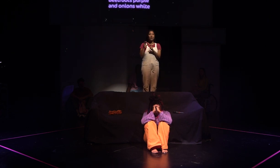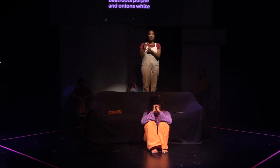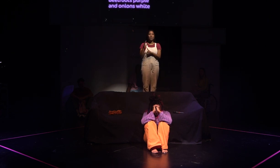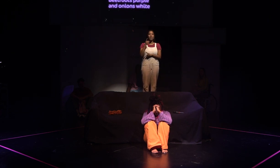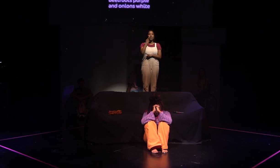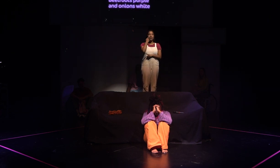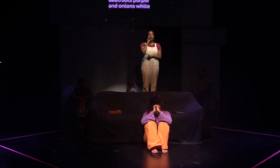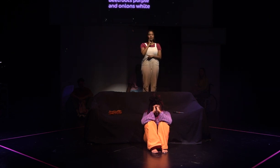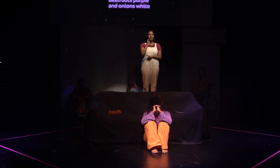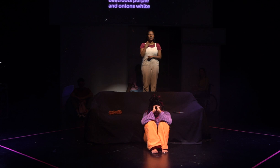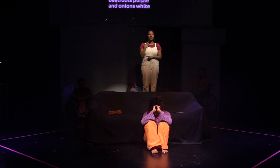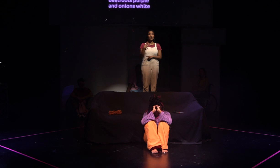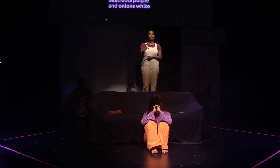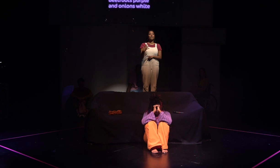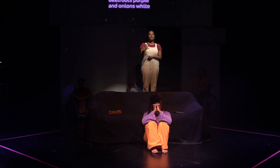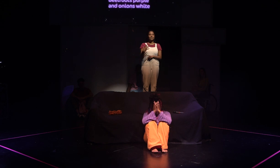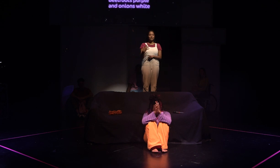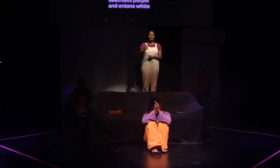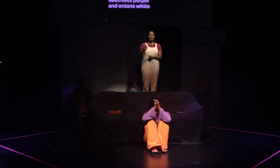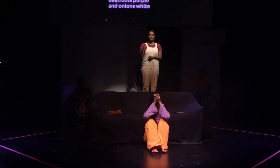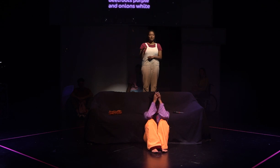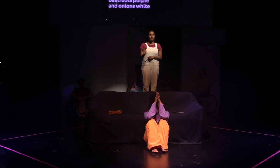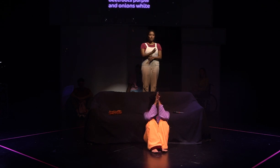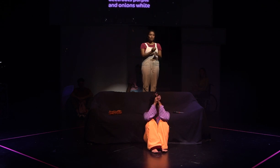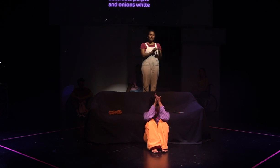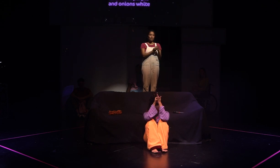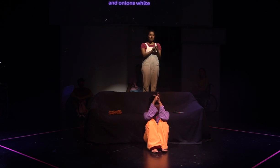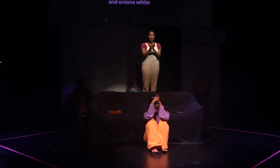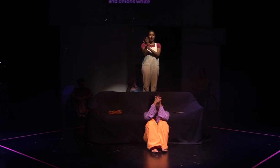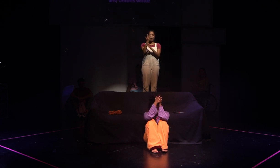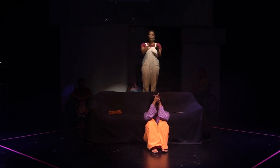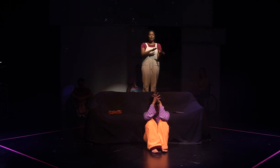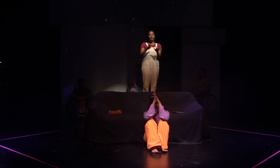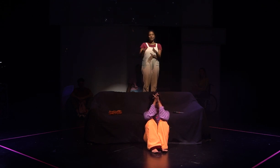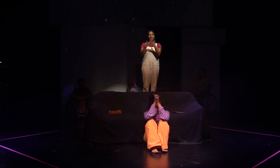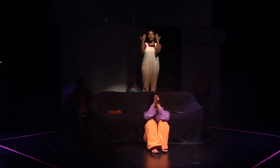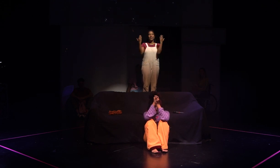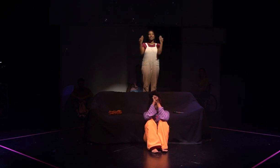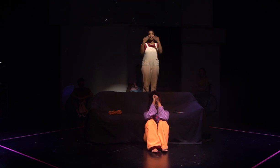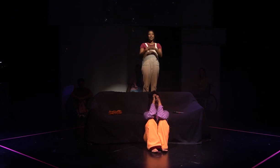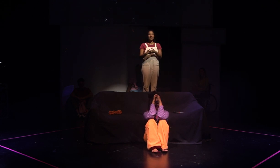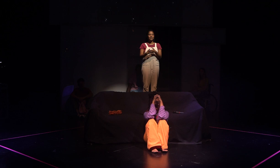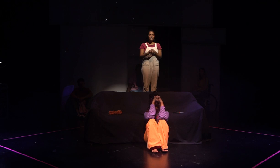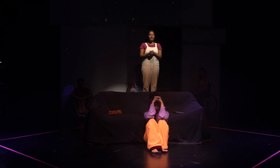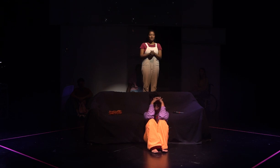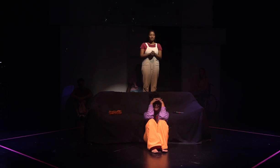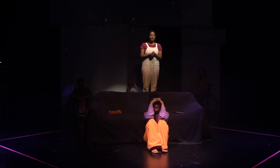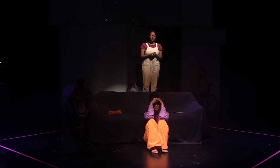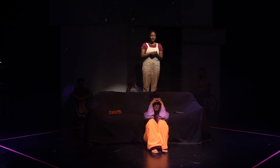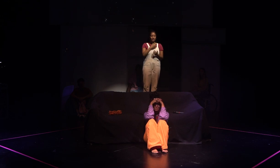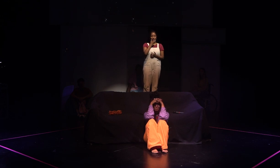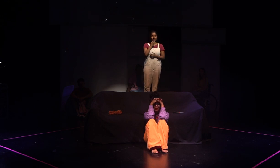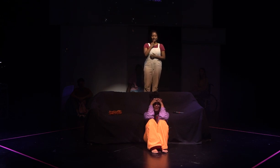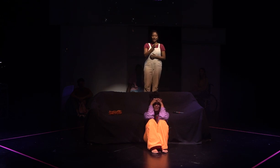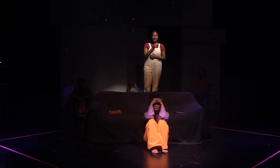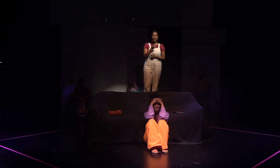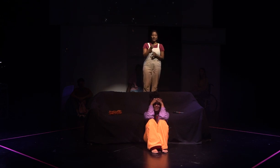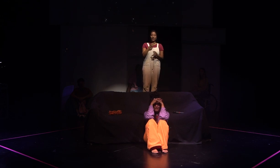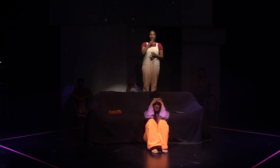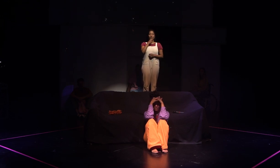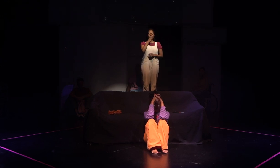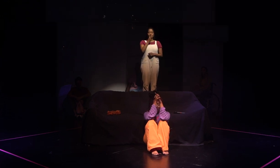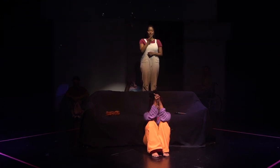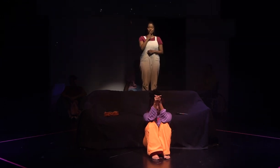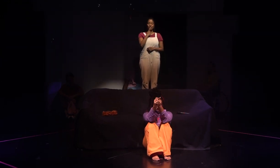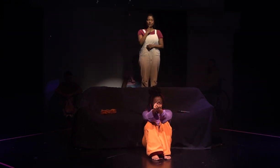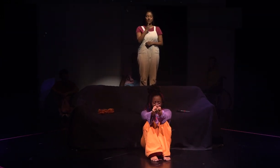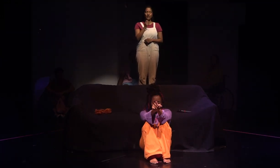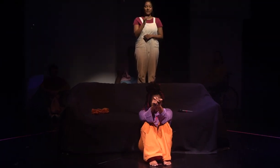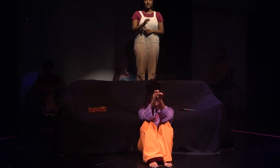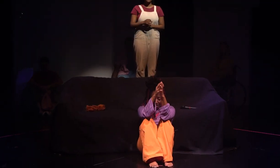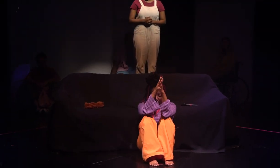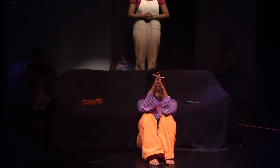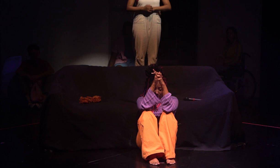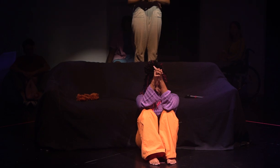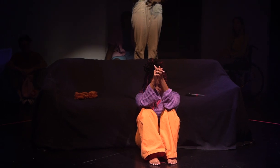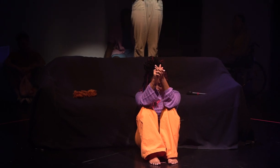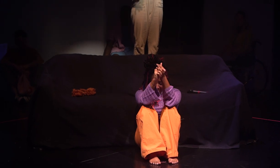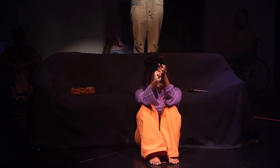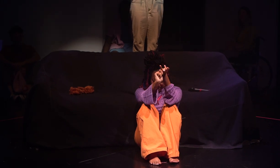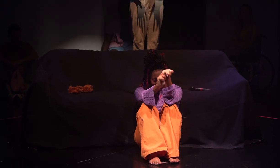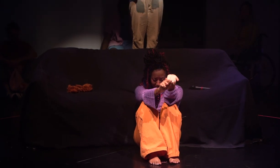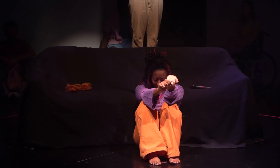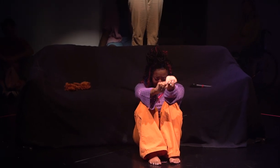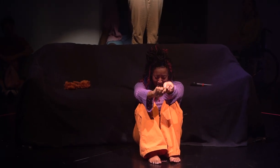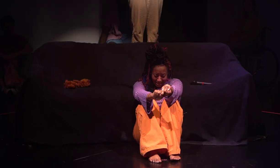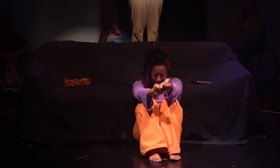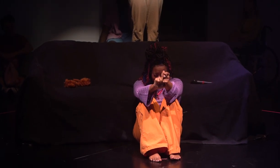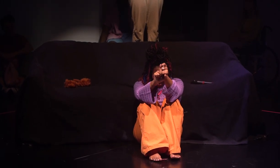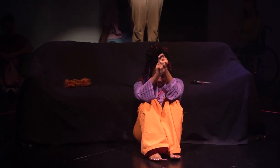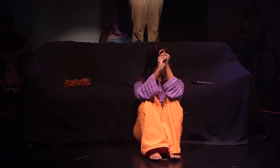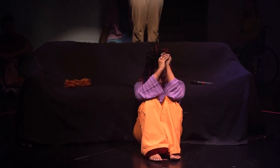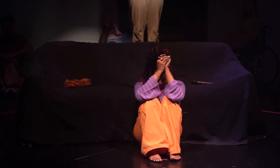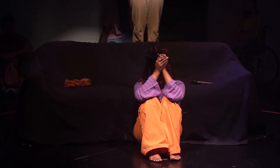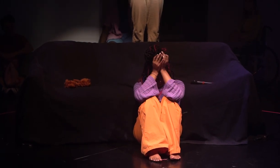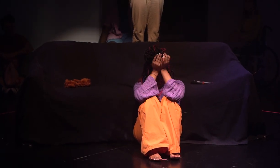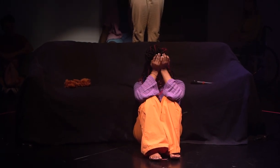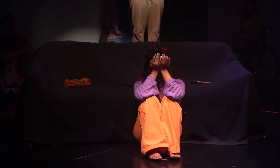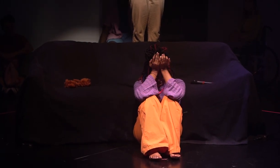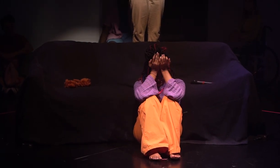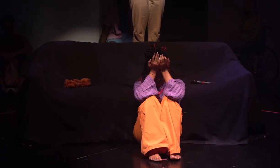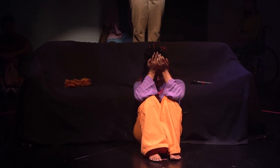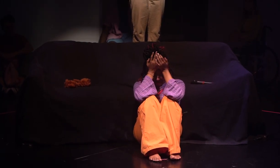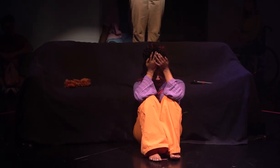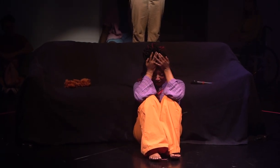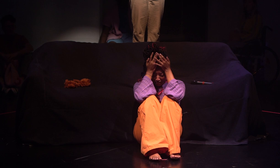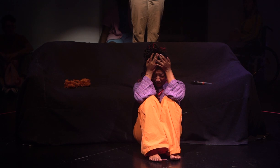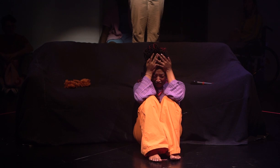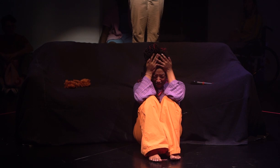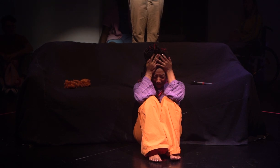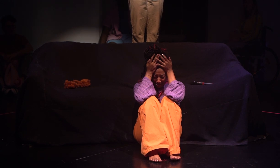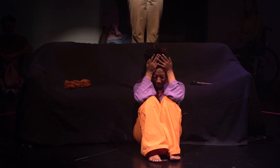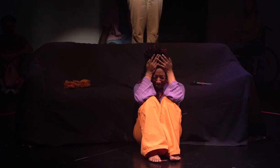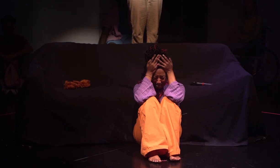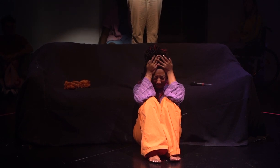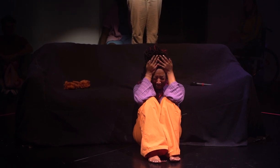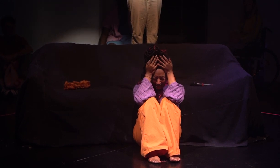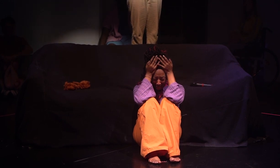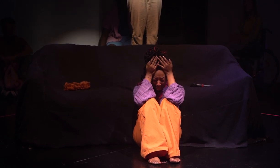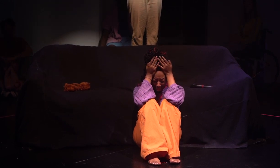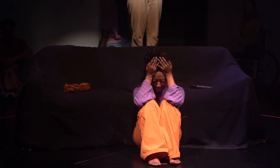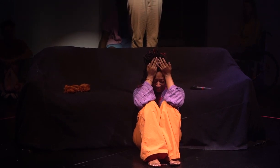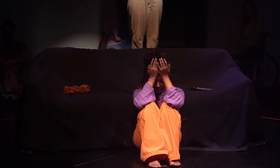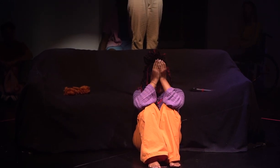than any I've seen, beetroots purple and onions white.